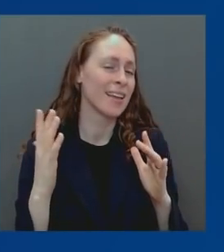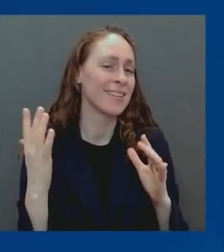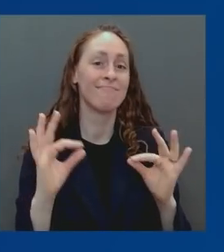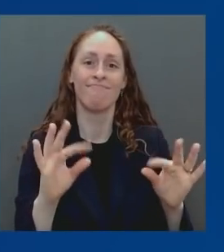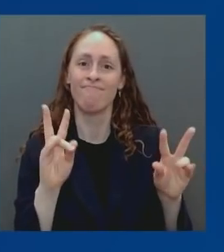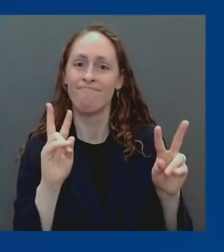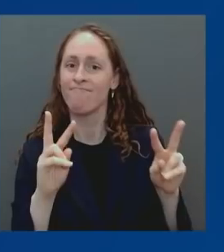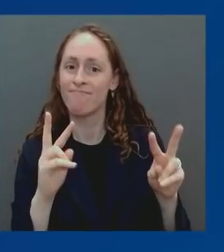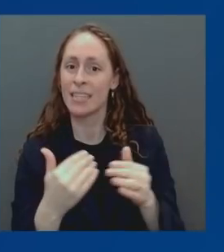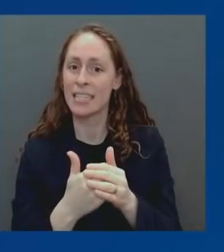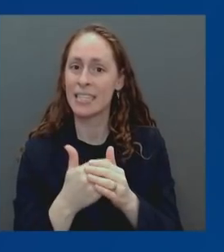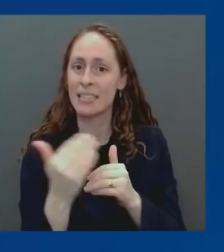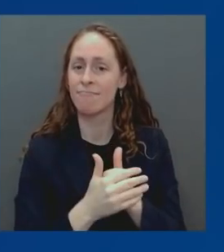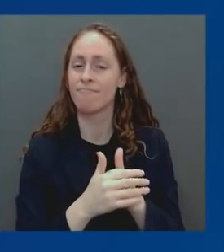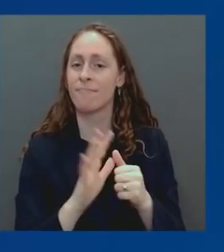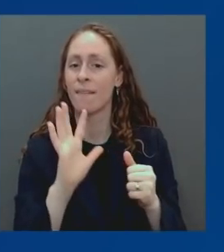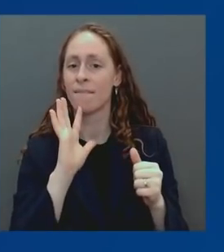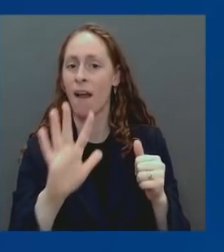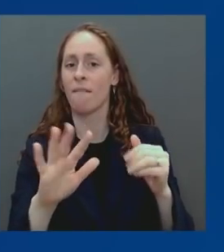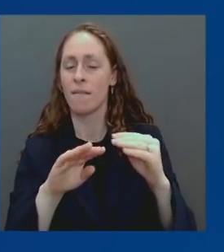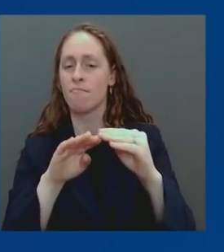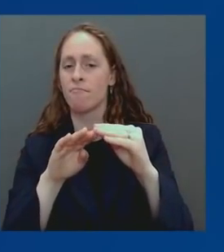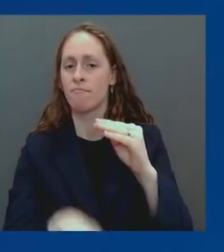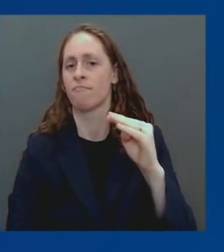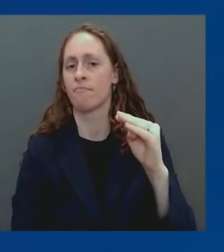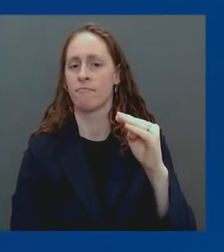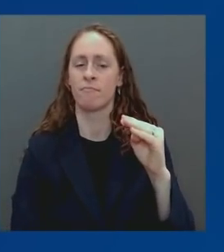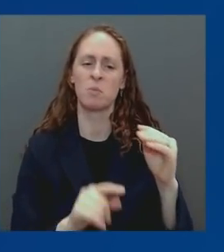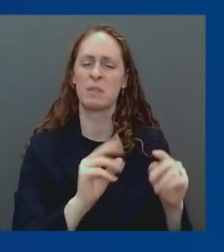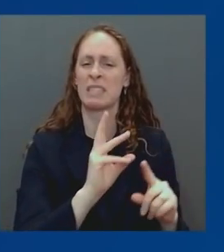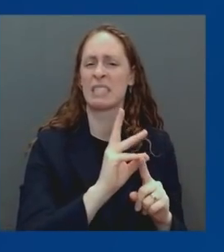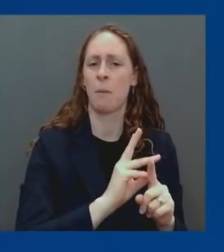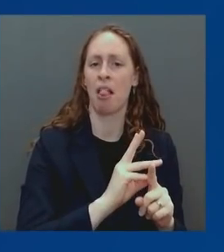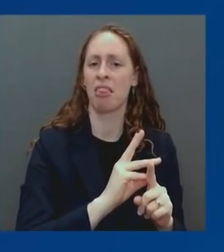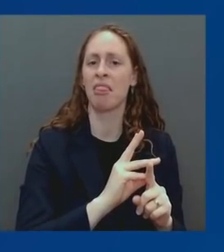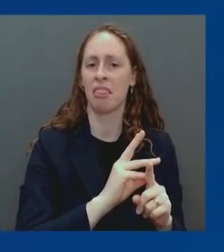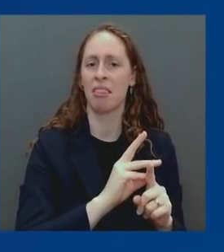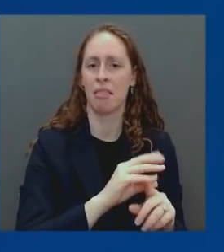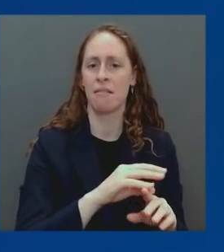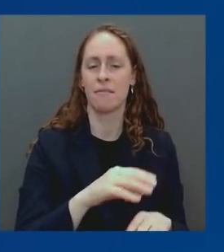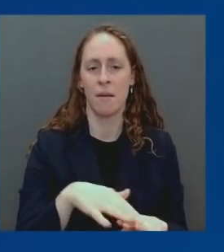We're doing everything we can to prepare now. We're taking all of the best practices